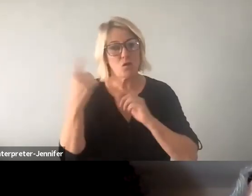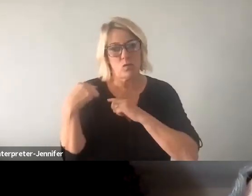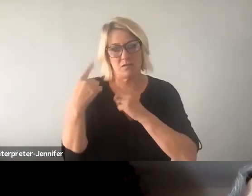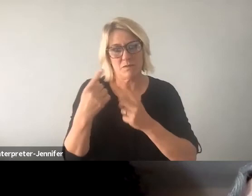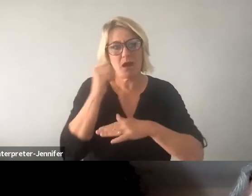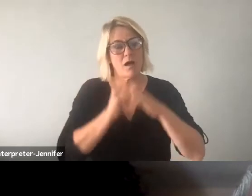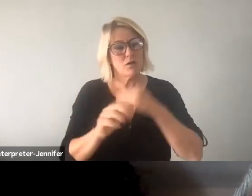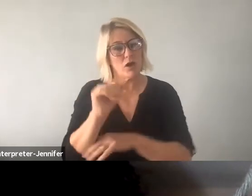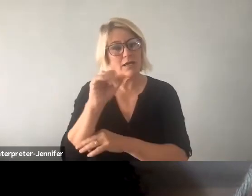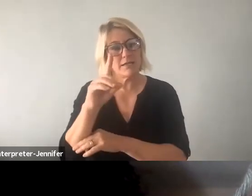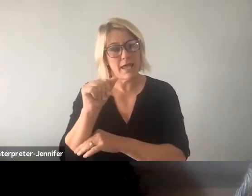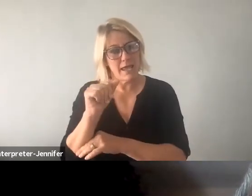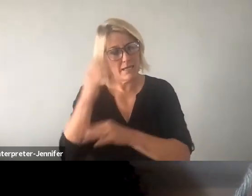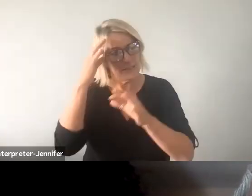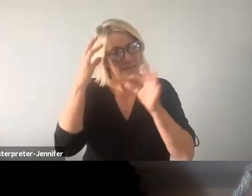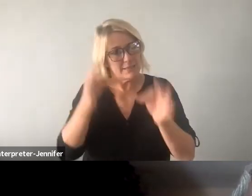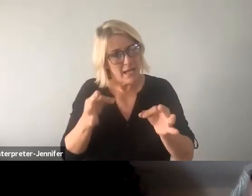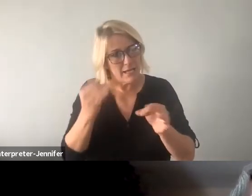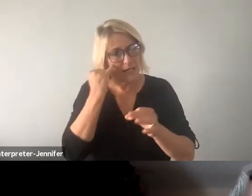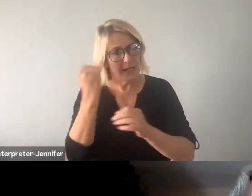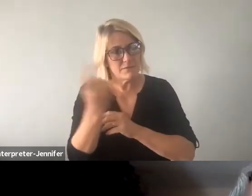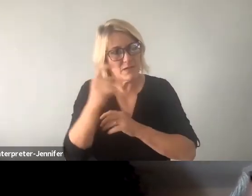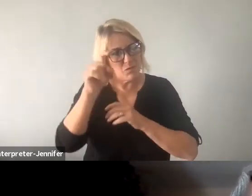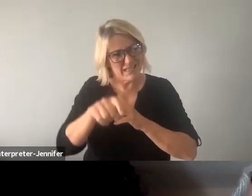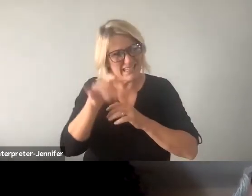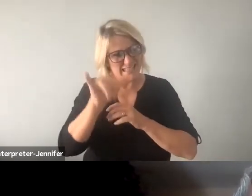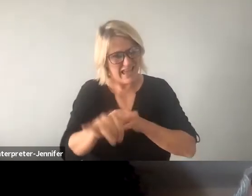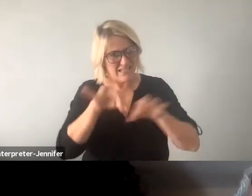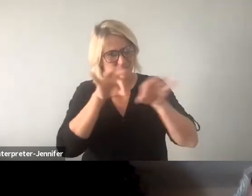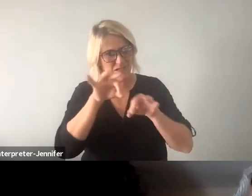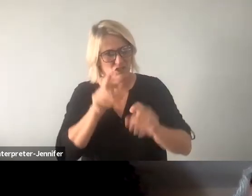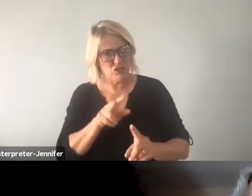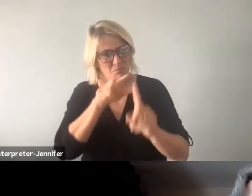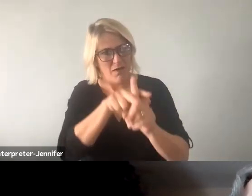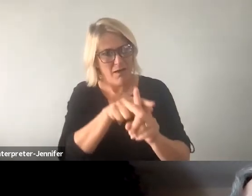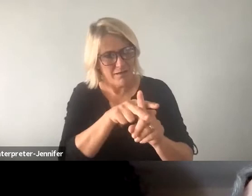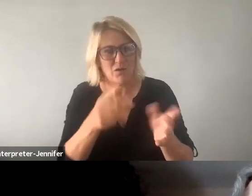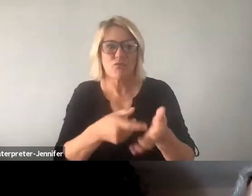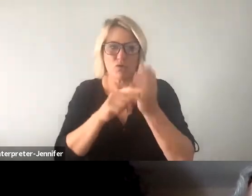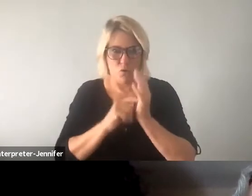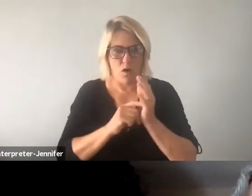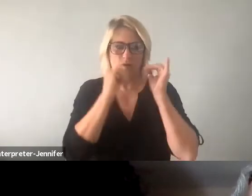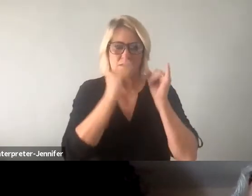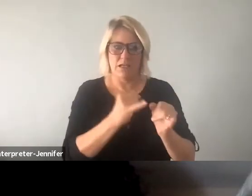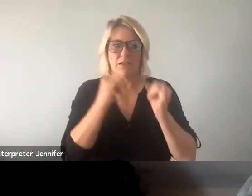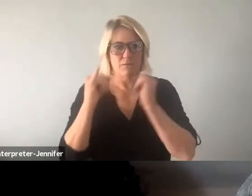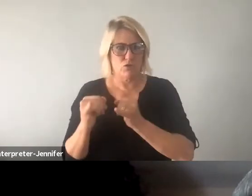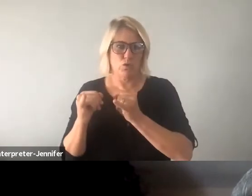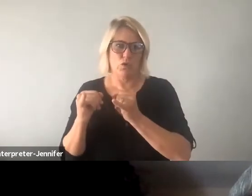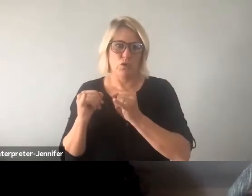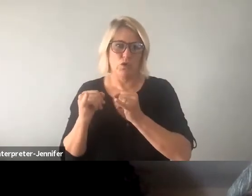meet the definition of disability of people having these really serious long term effects. But as it always has